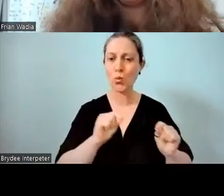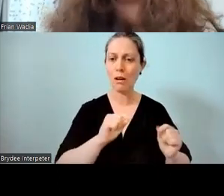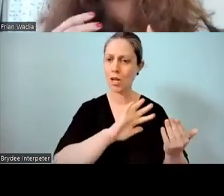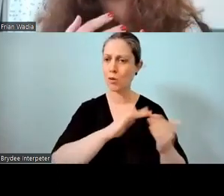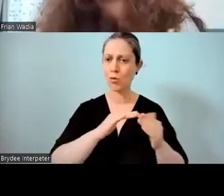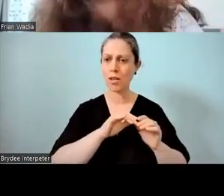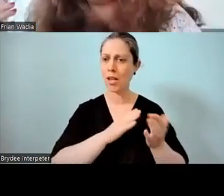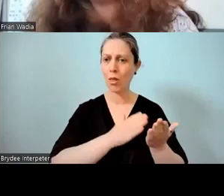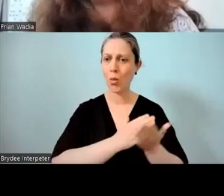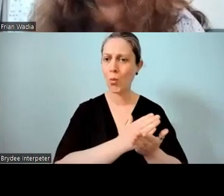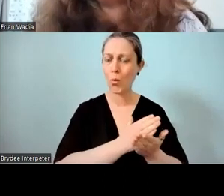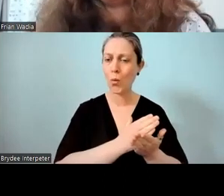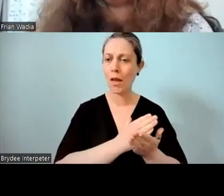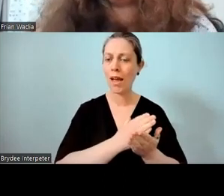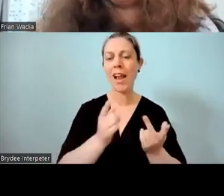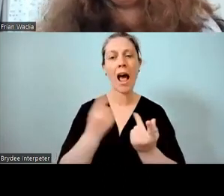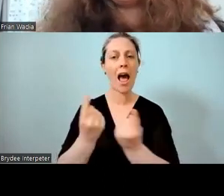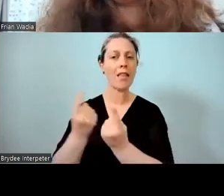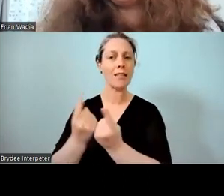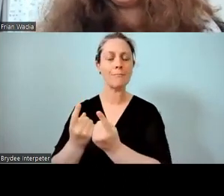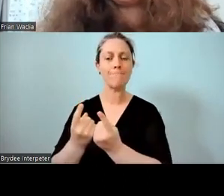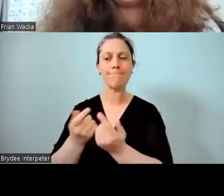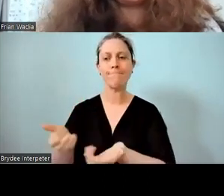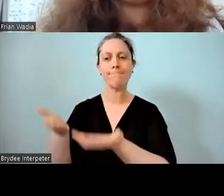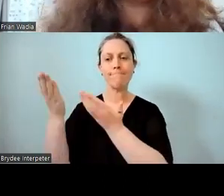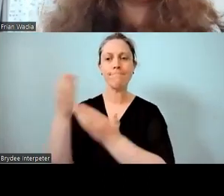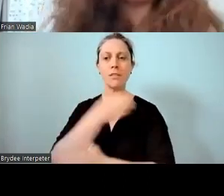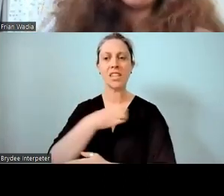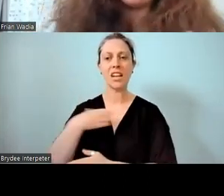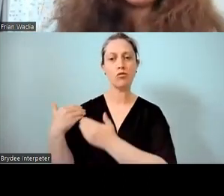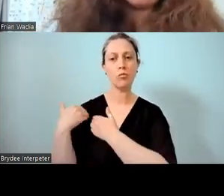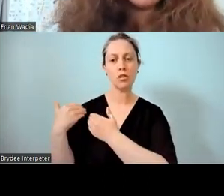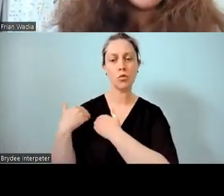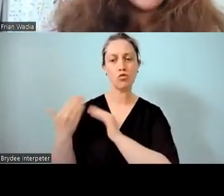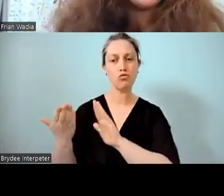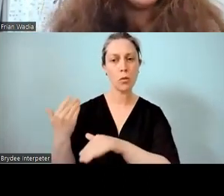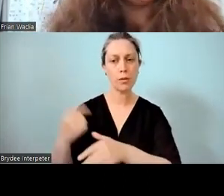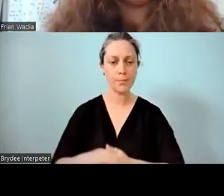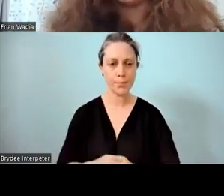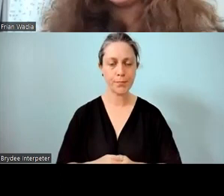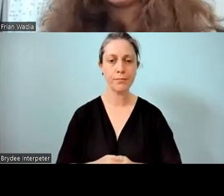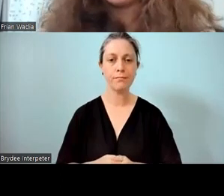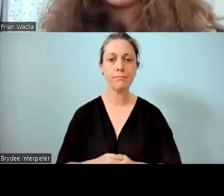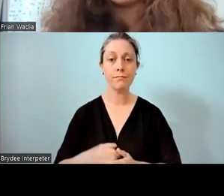And then there's stuff that government will be putting in place to respond to. So I'm hoping that from today, you know what we talk about,